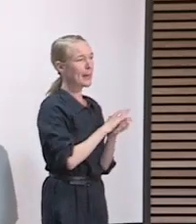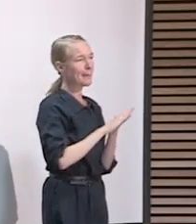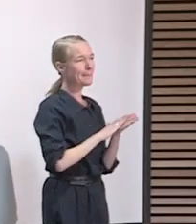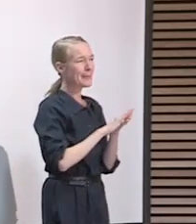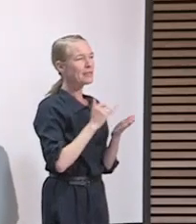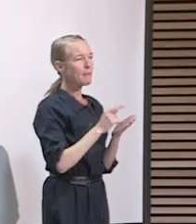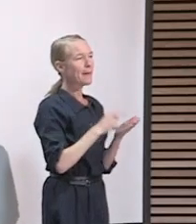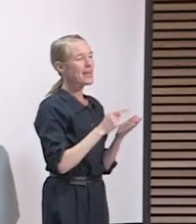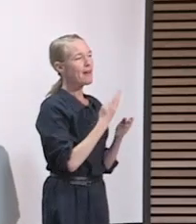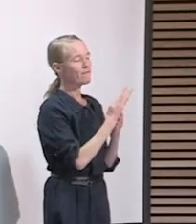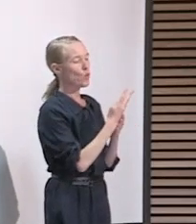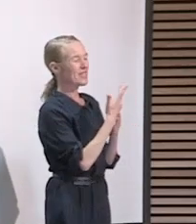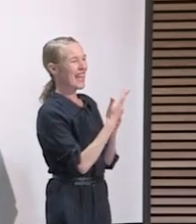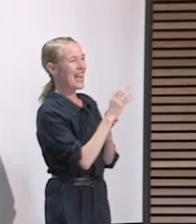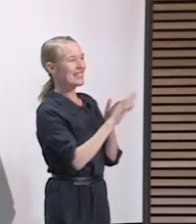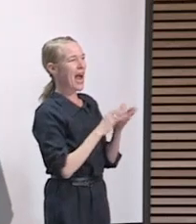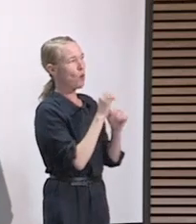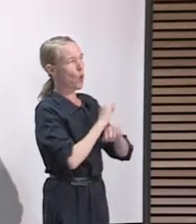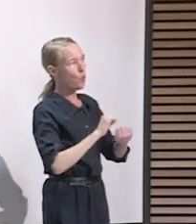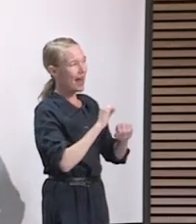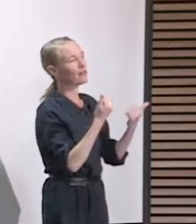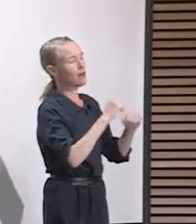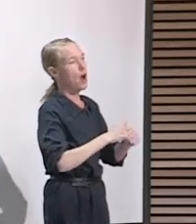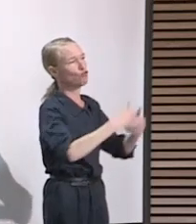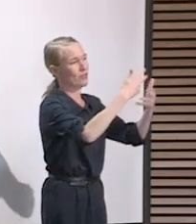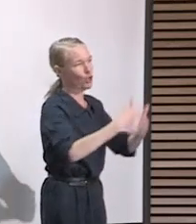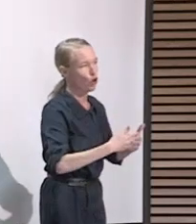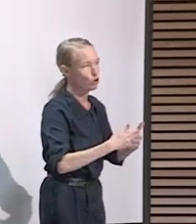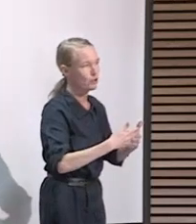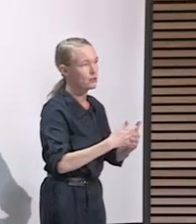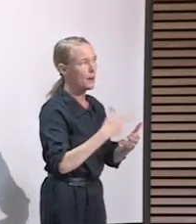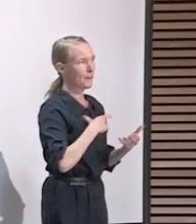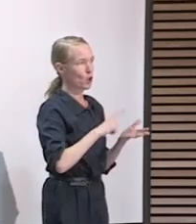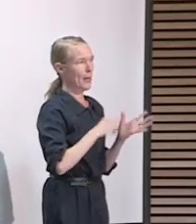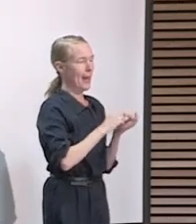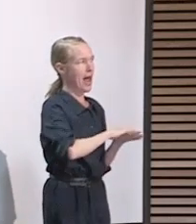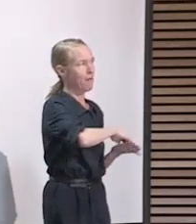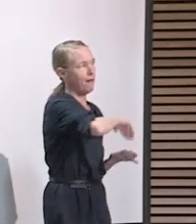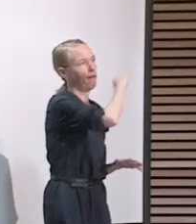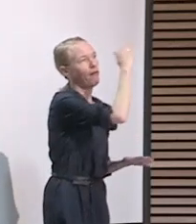of effort. The volumes we are seeing means some may take up to 48 hours for those swabs to